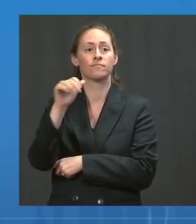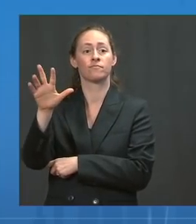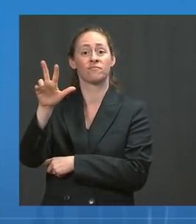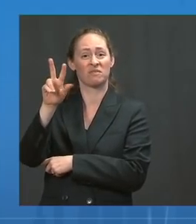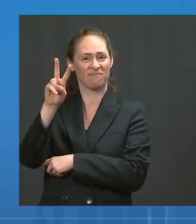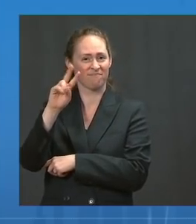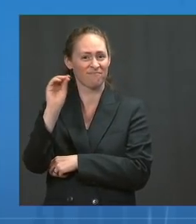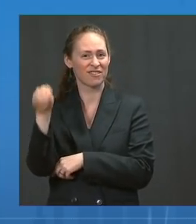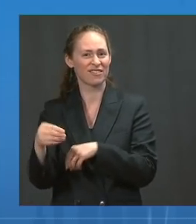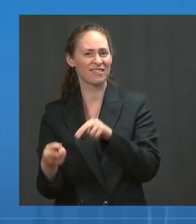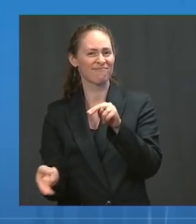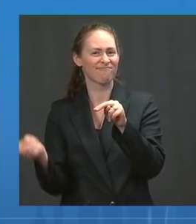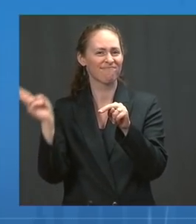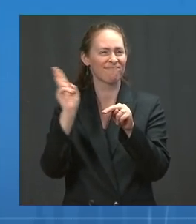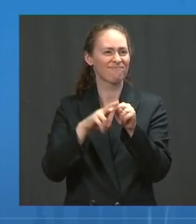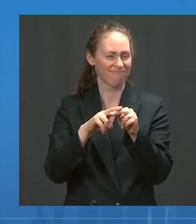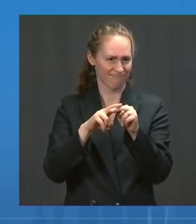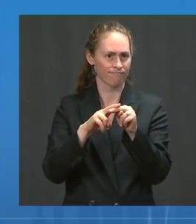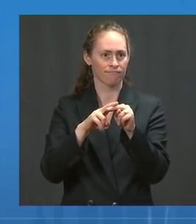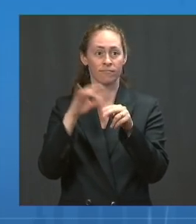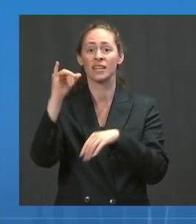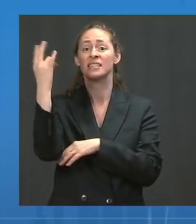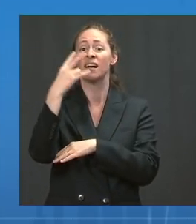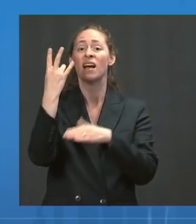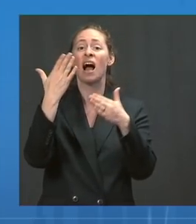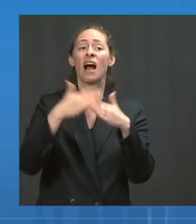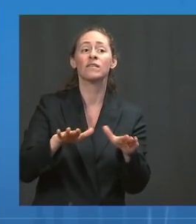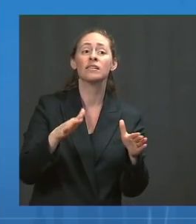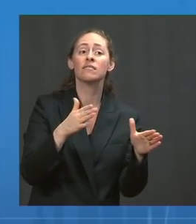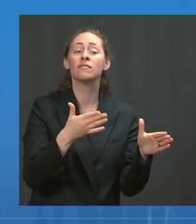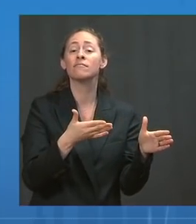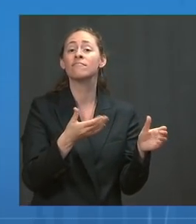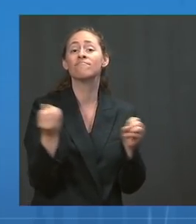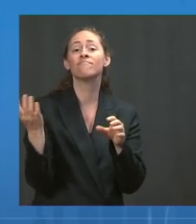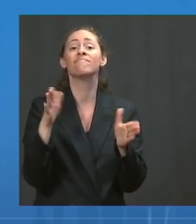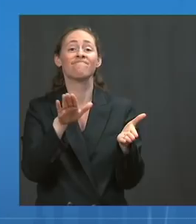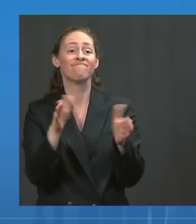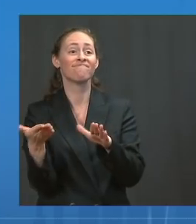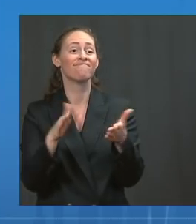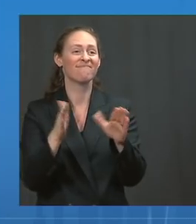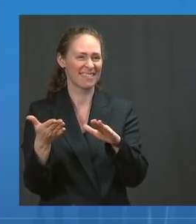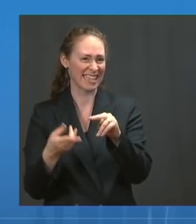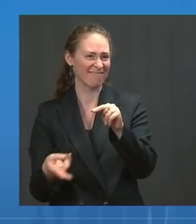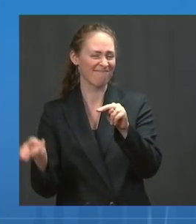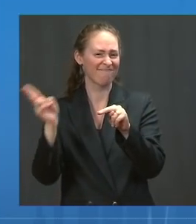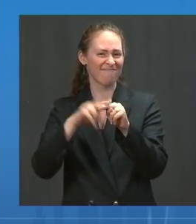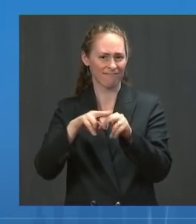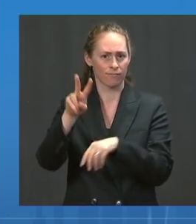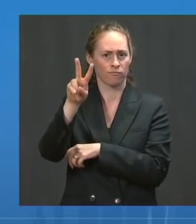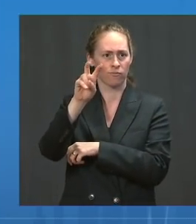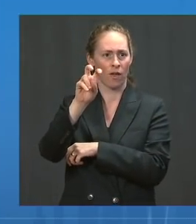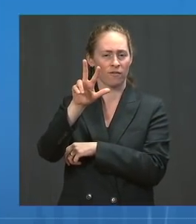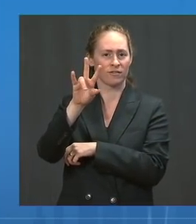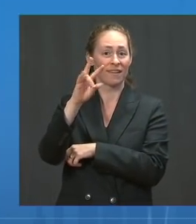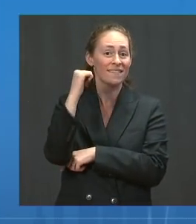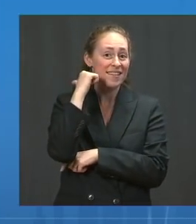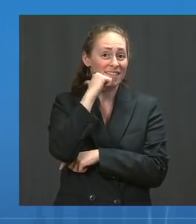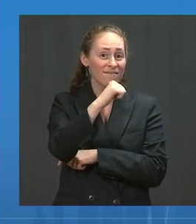And the seven-day average of daily deaths has also increased to 237 per day -- and increase of about 19 percent